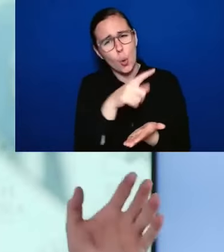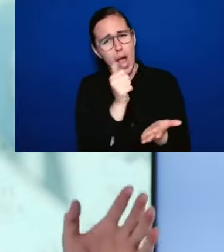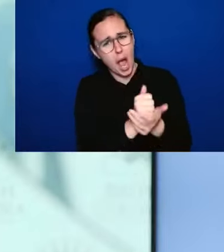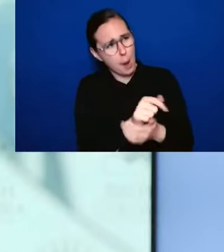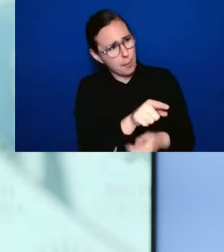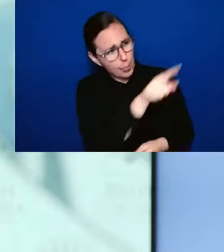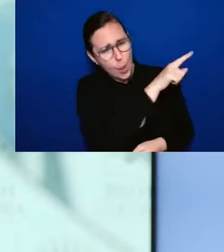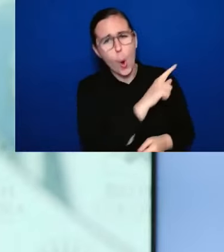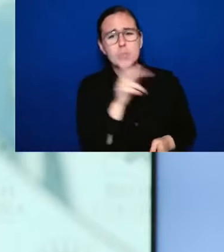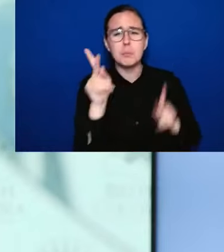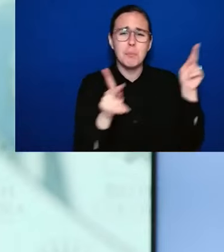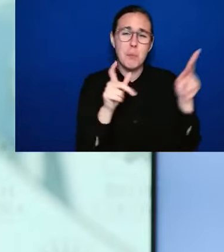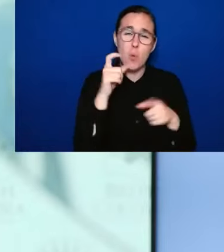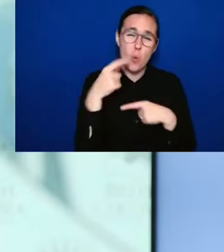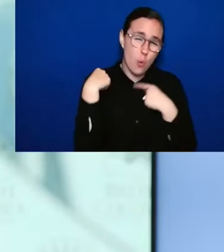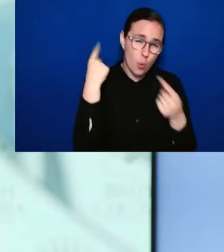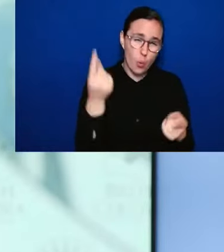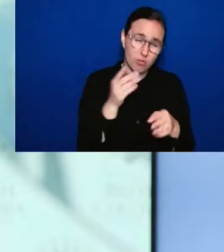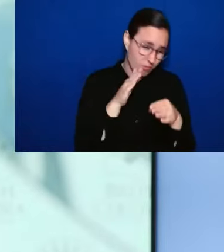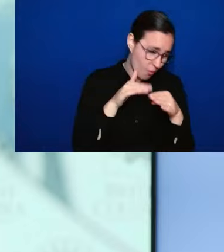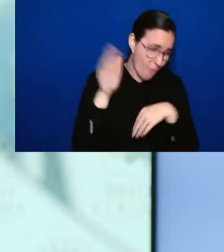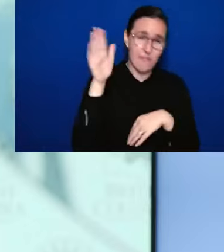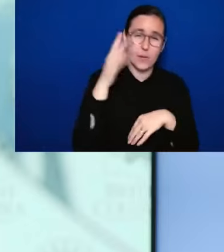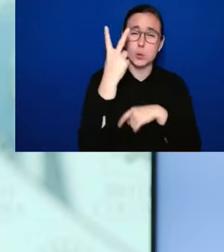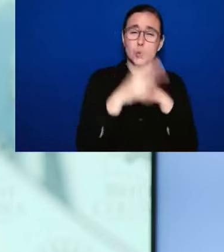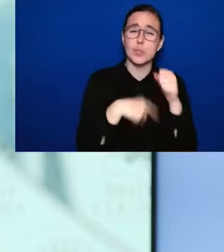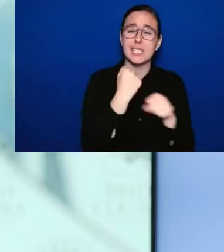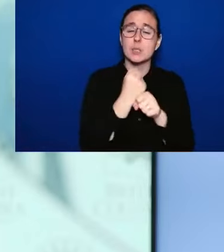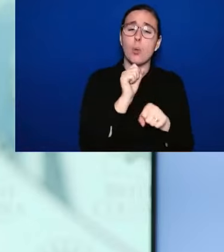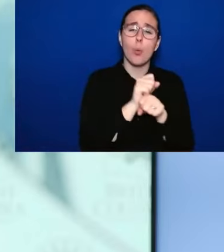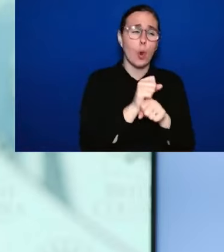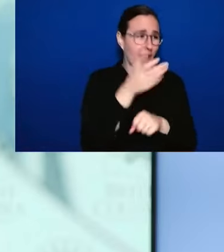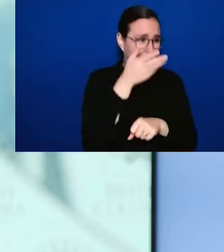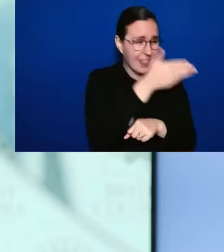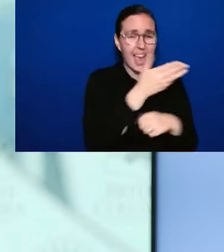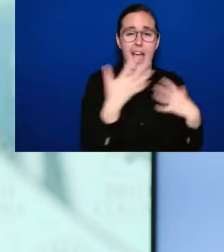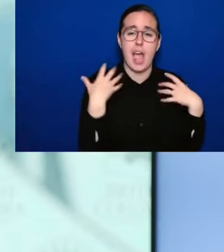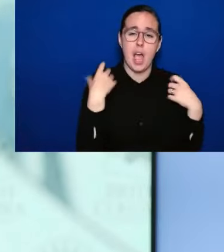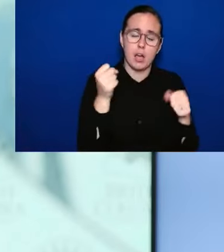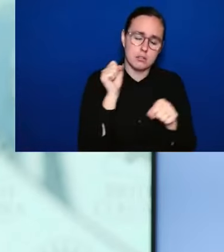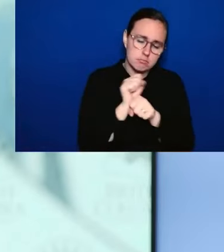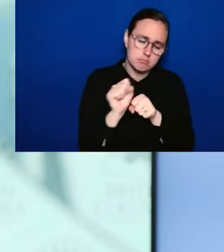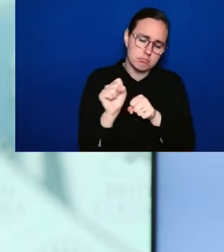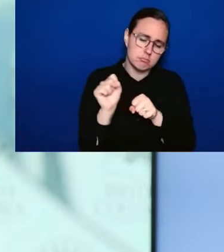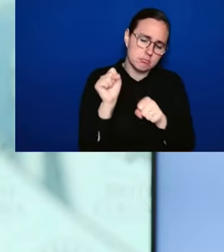more caring healthcare than we have ever seen before against a